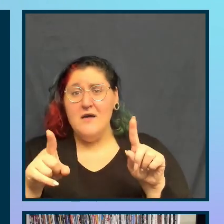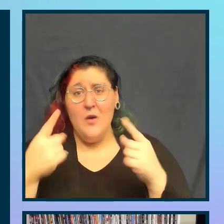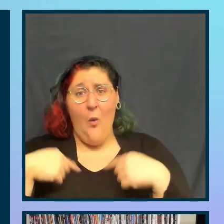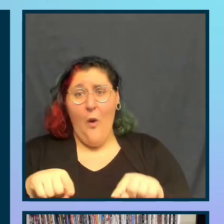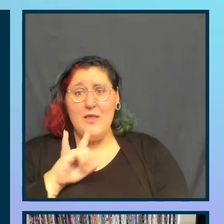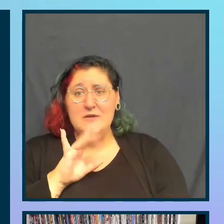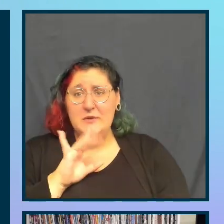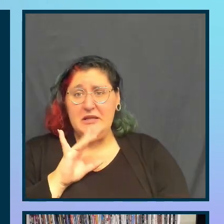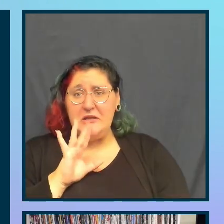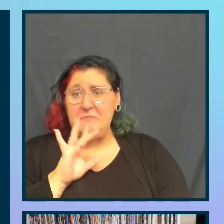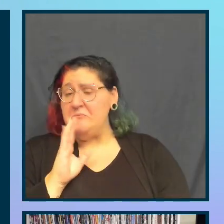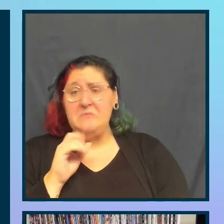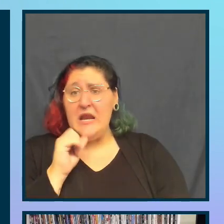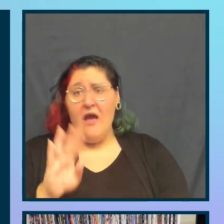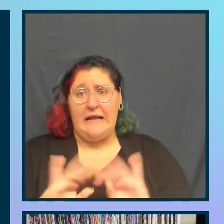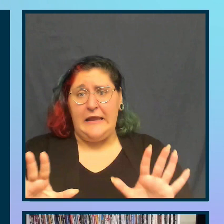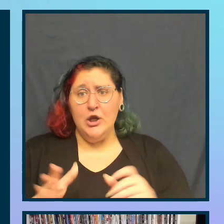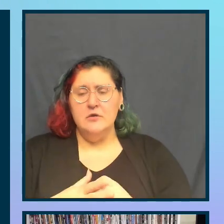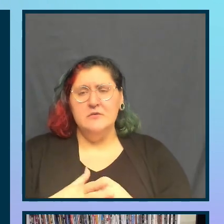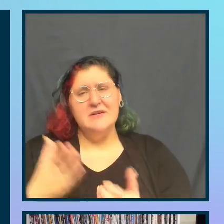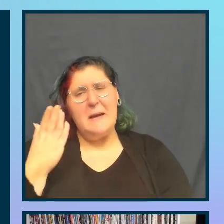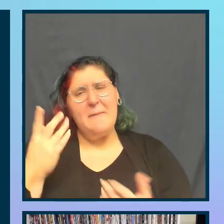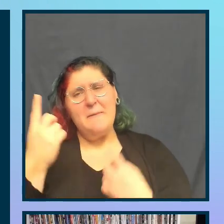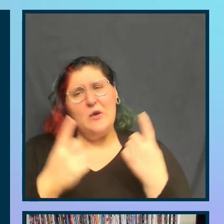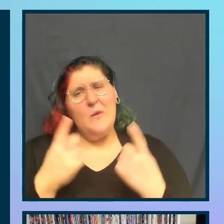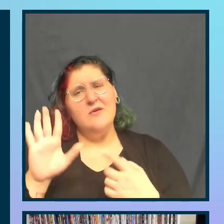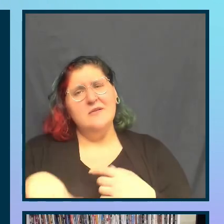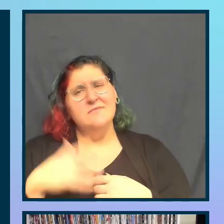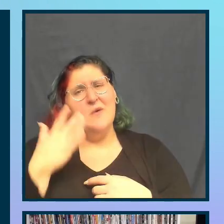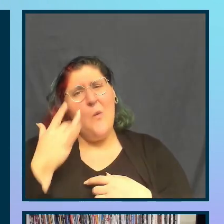So maybe asking why is this important? So it's important because